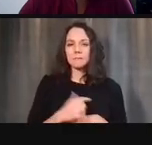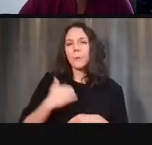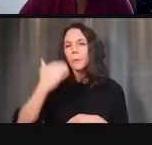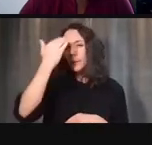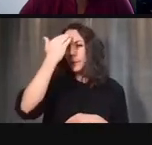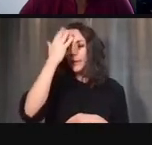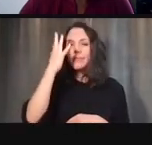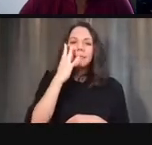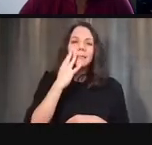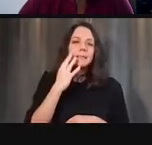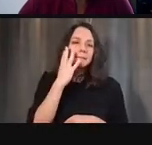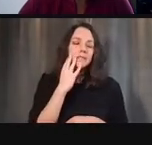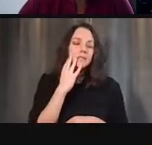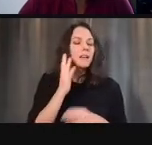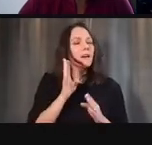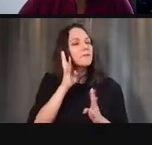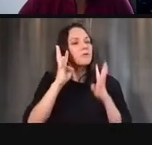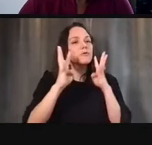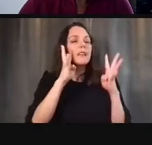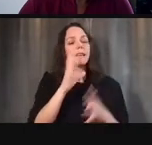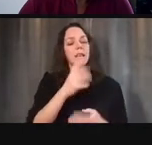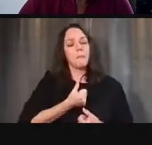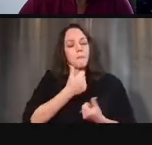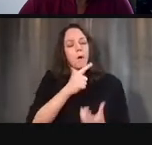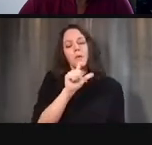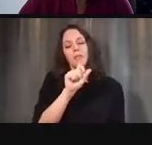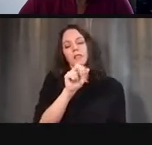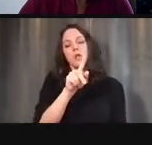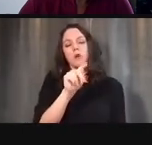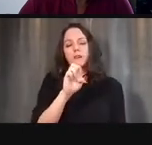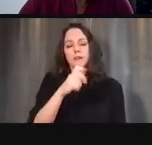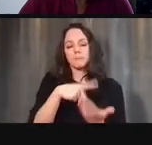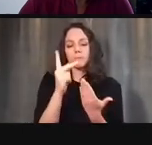poet Laureate programs and how difficult that can be and how much partnerships are